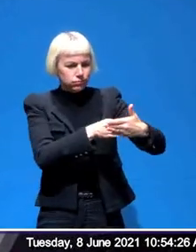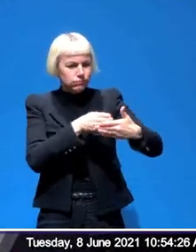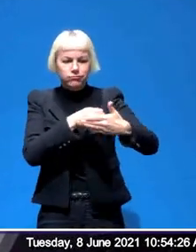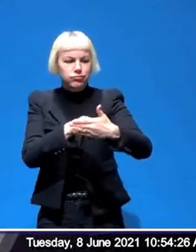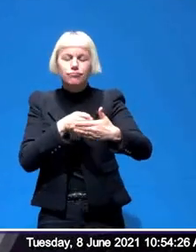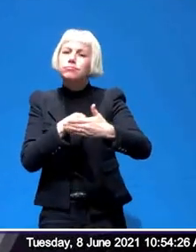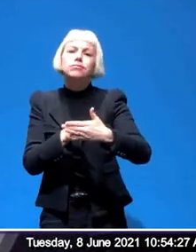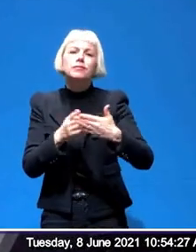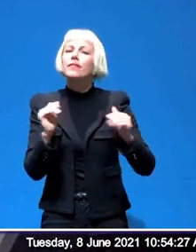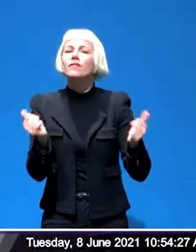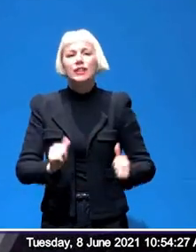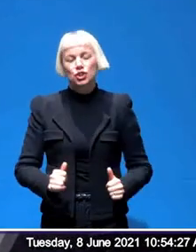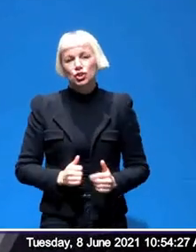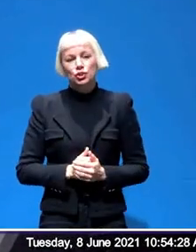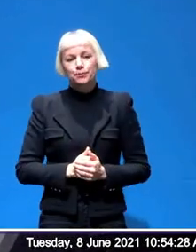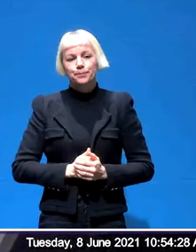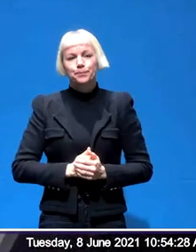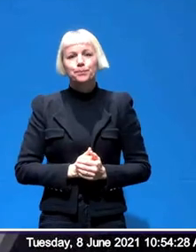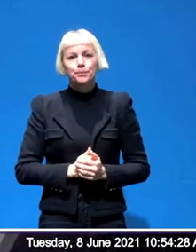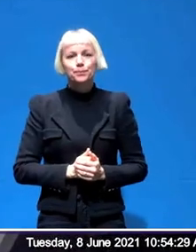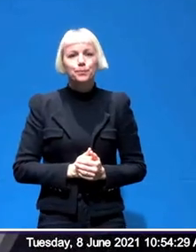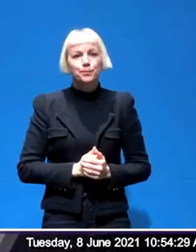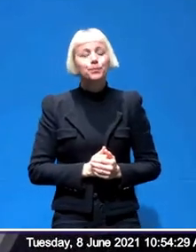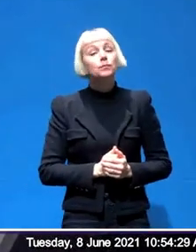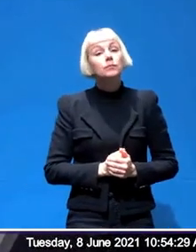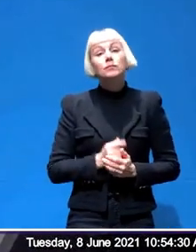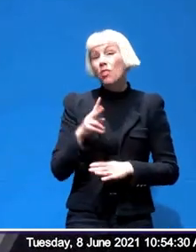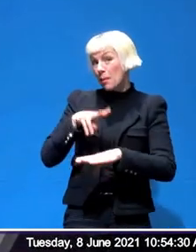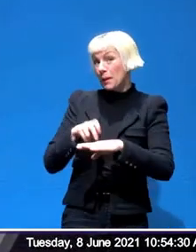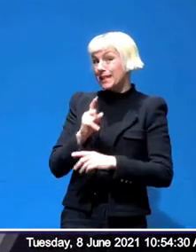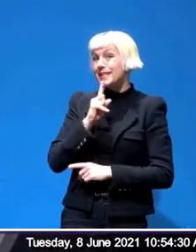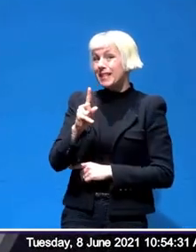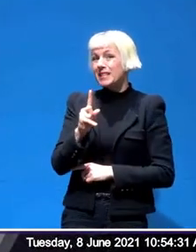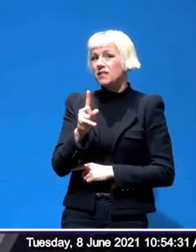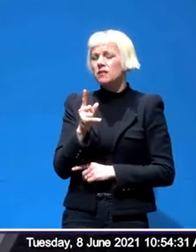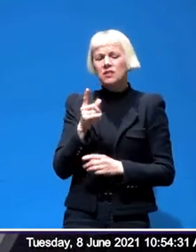The police officer mentioned to me that there was a theory that Daniel had had a fall.